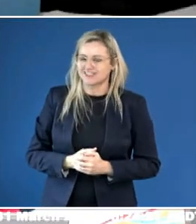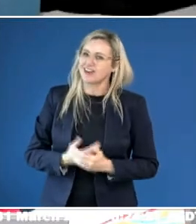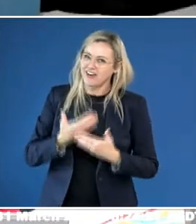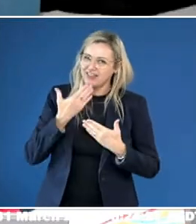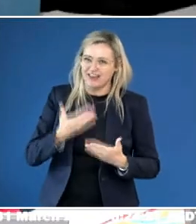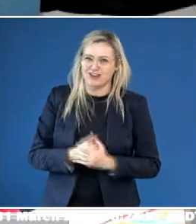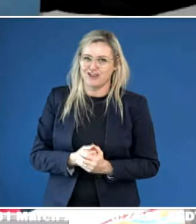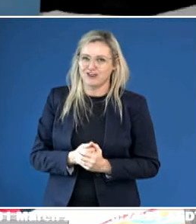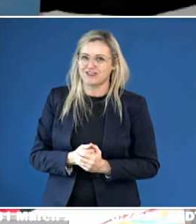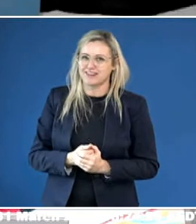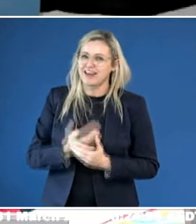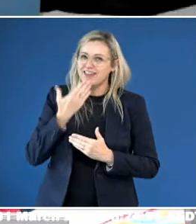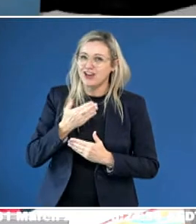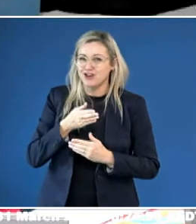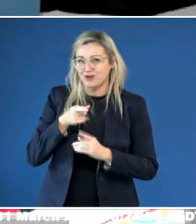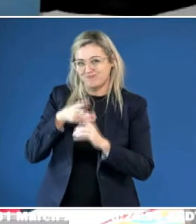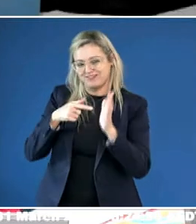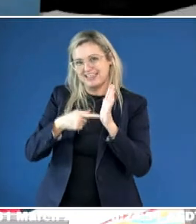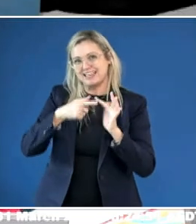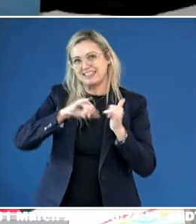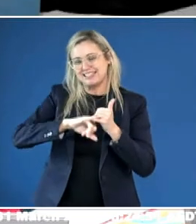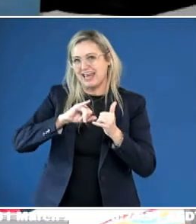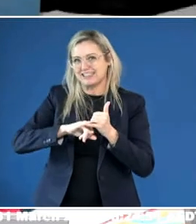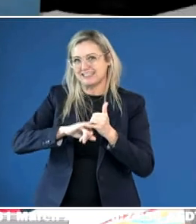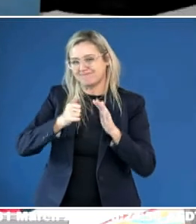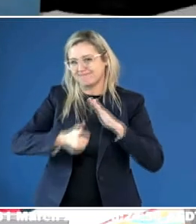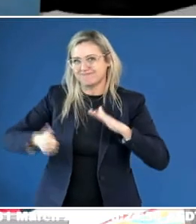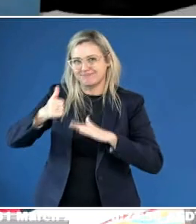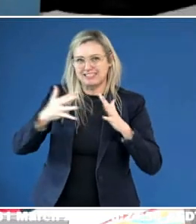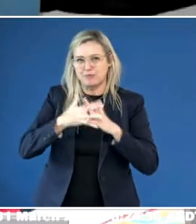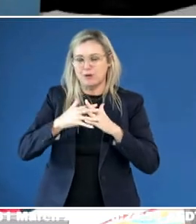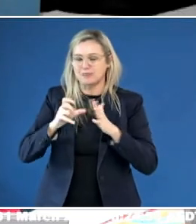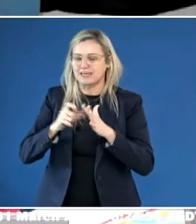your leadership. It has been really invaluable and timely.